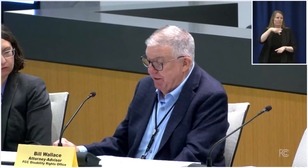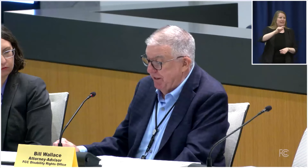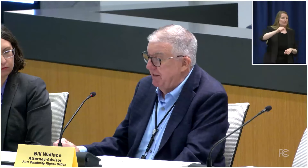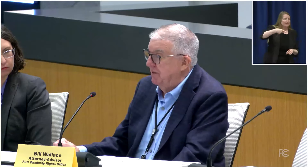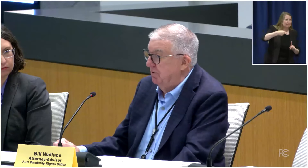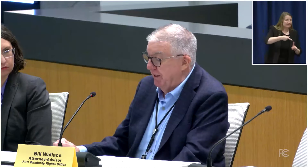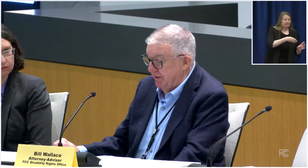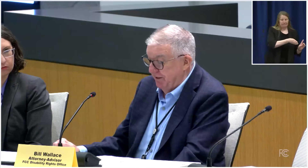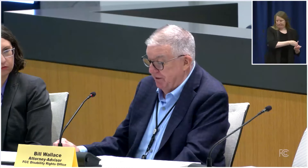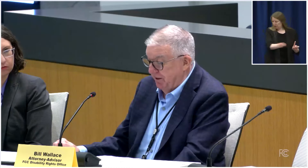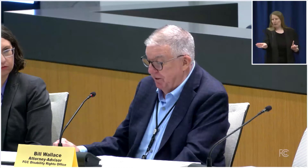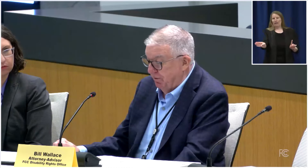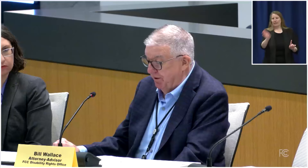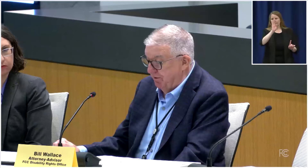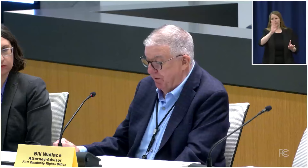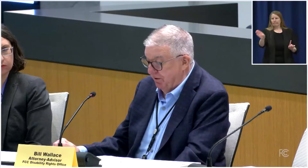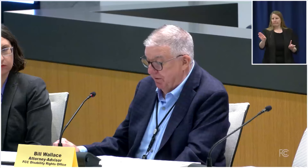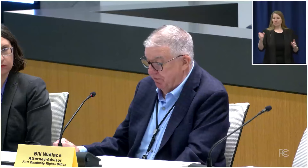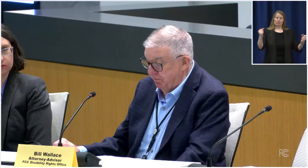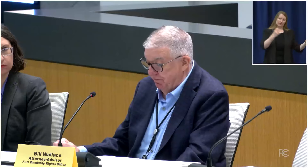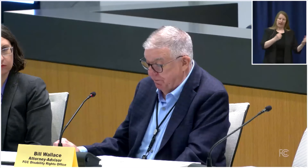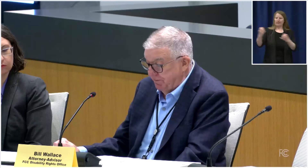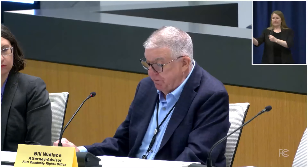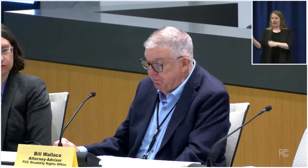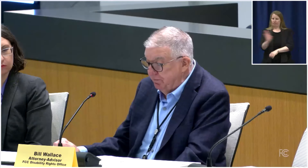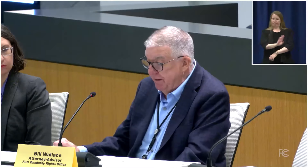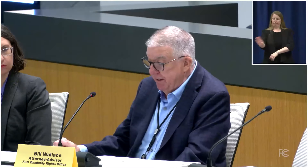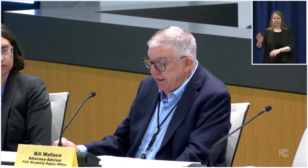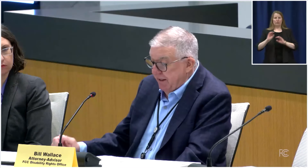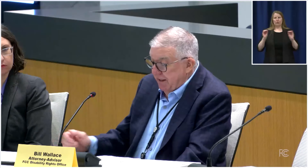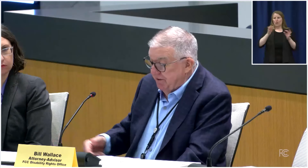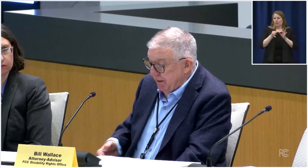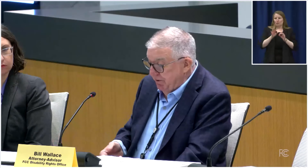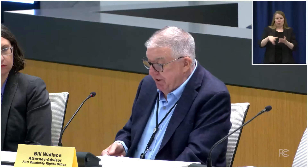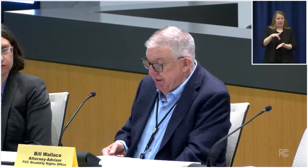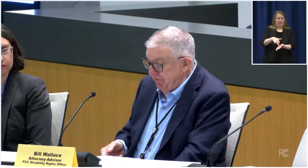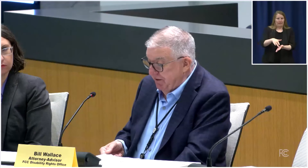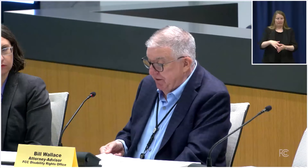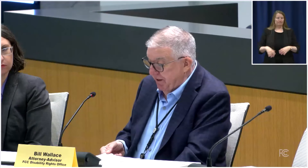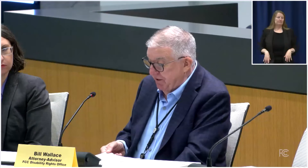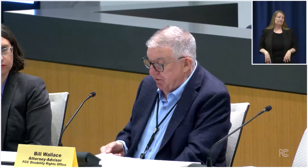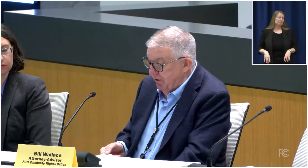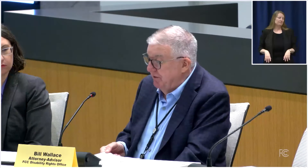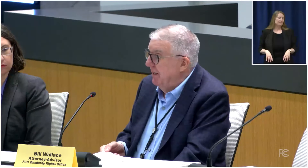HOWEVER IF THE VRS USER DIALS A NUMBER REGISTERED TO A VIDEOPHONE AND THE NUMBER